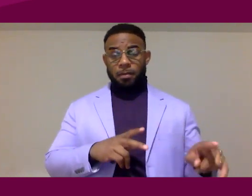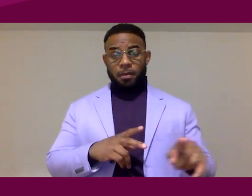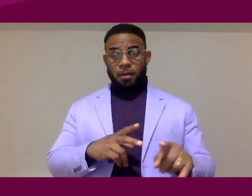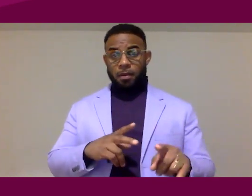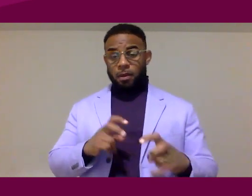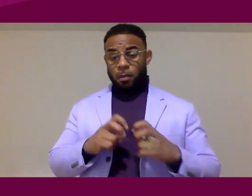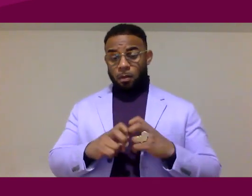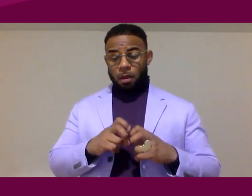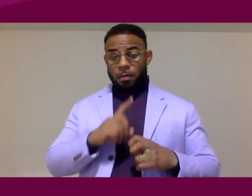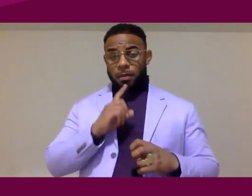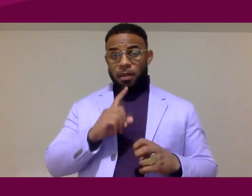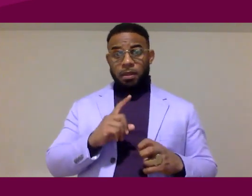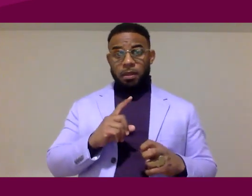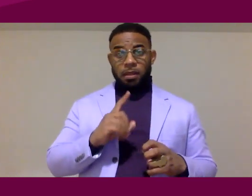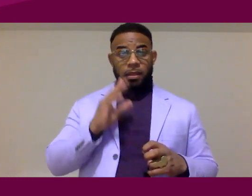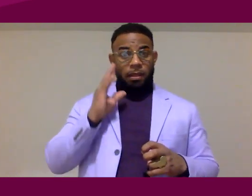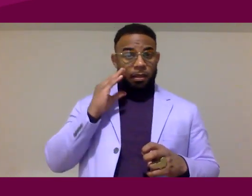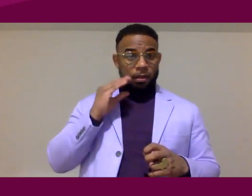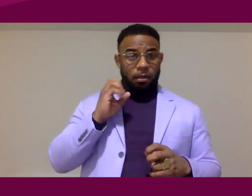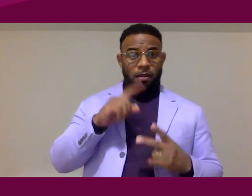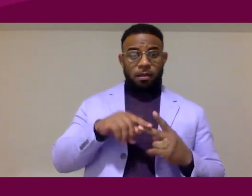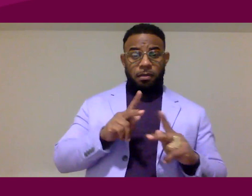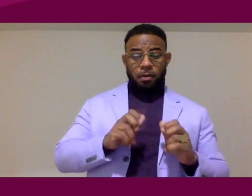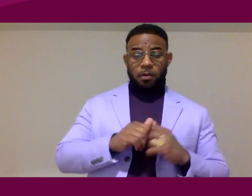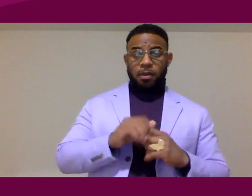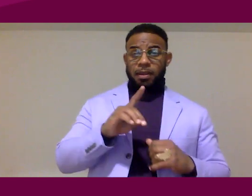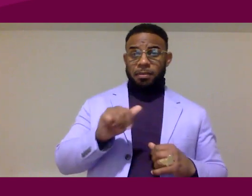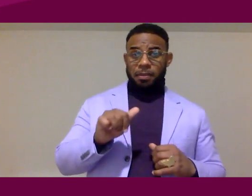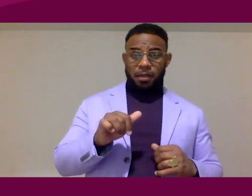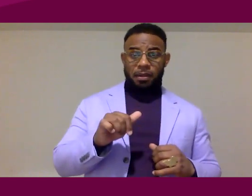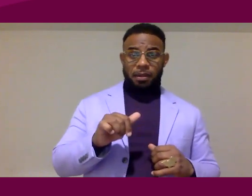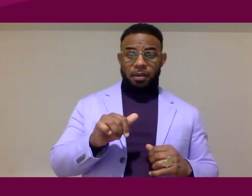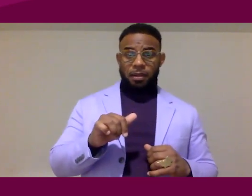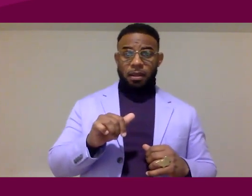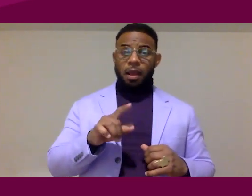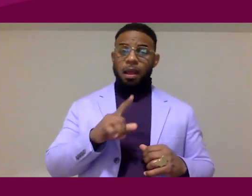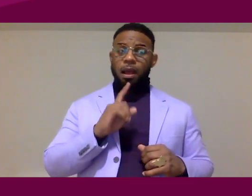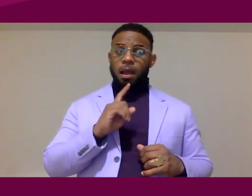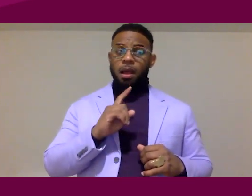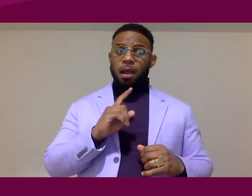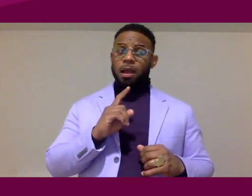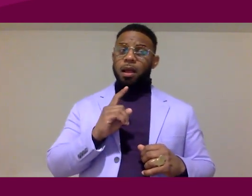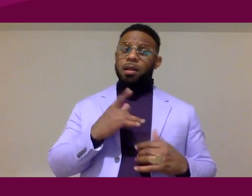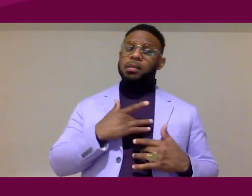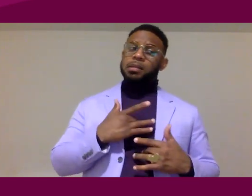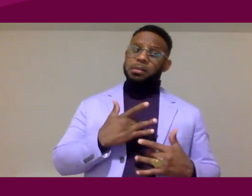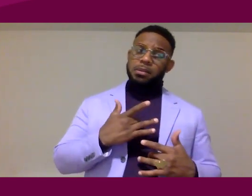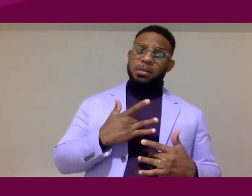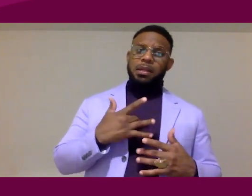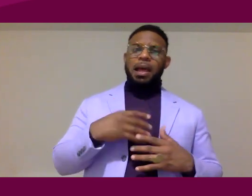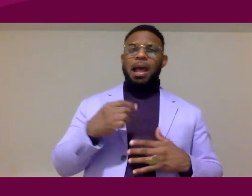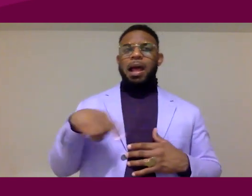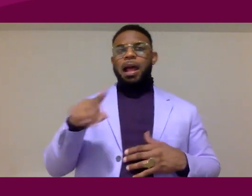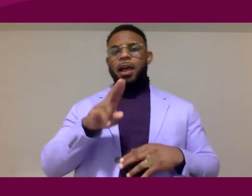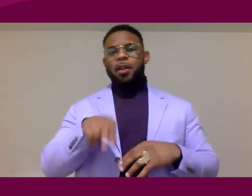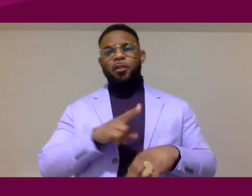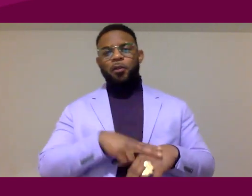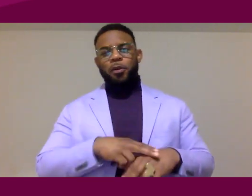The problem is the experiences of people with disabilities are usually outside of the norm.